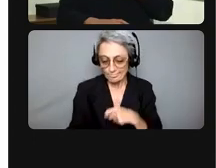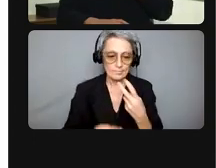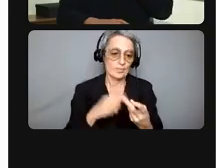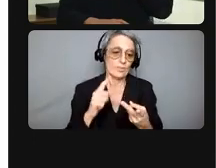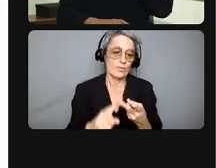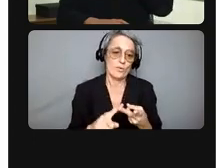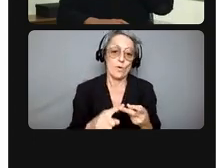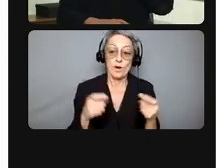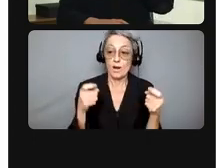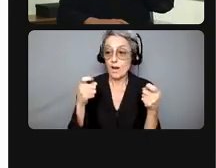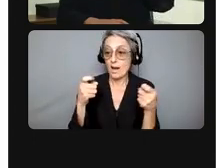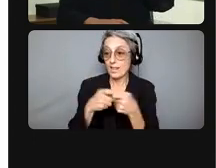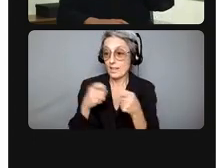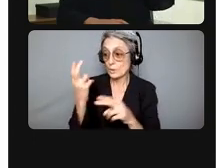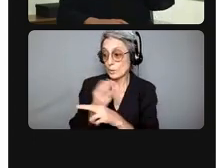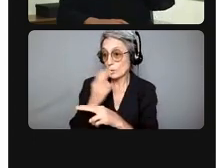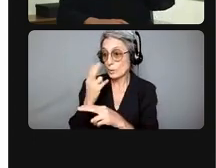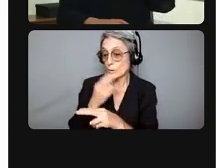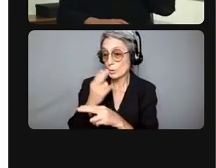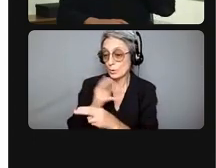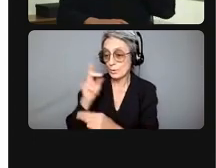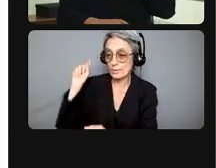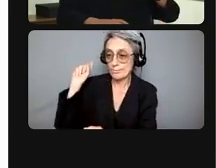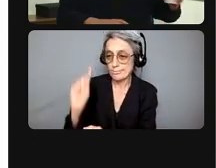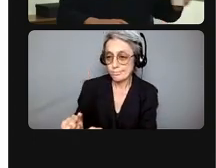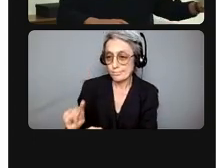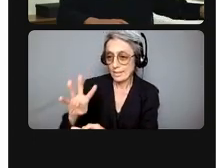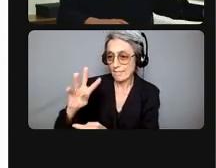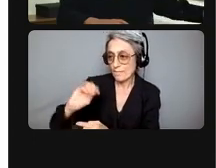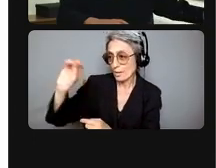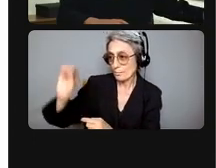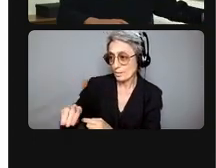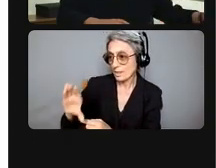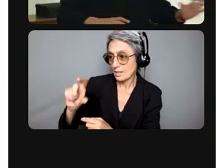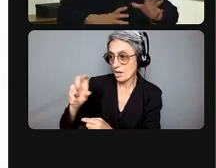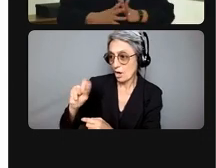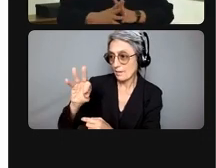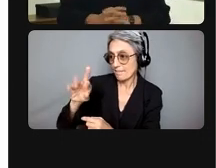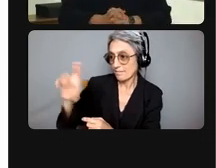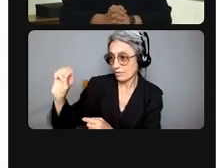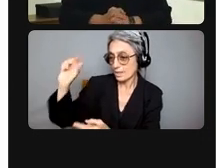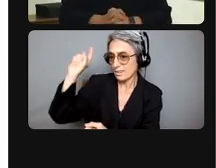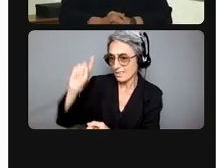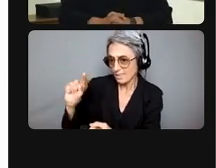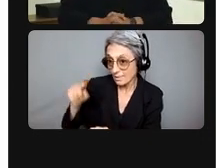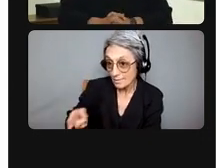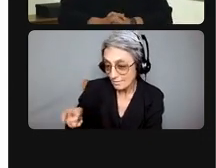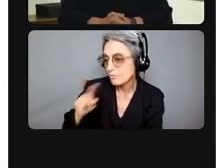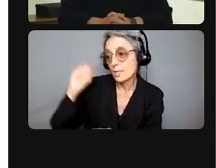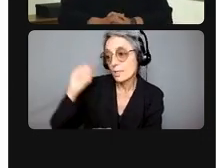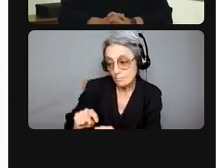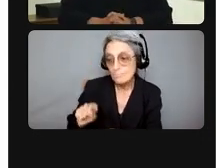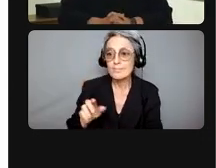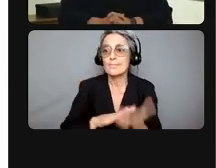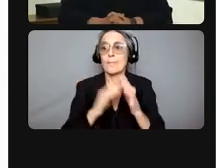from the current 40 percent carbon free electricity to 100 percent no later than 2030. We've had some great achievements this year